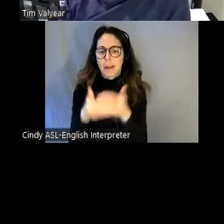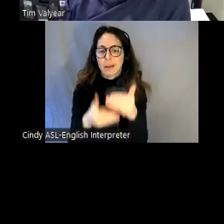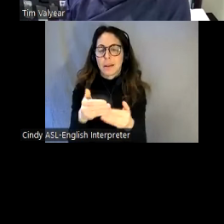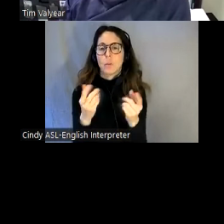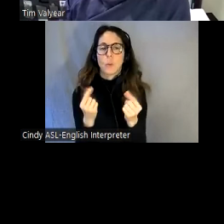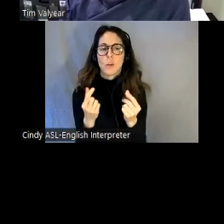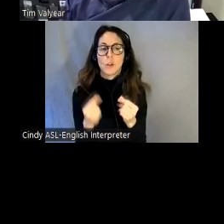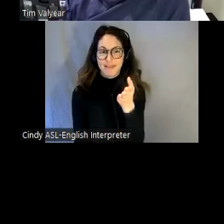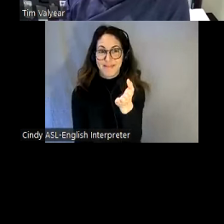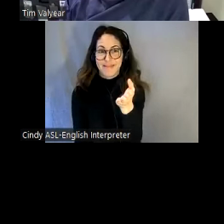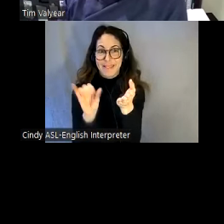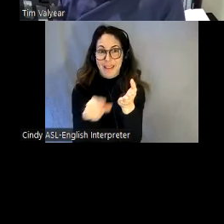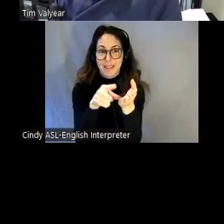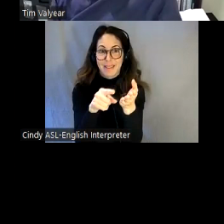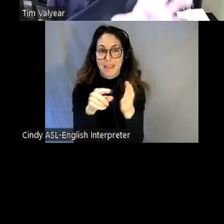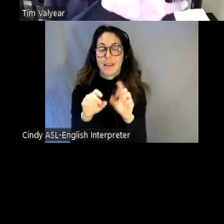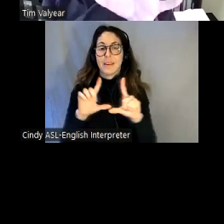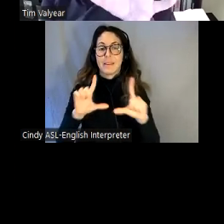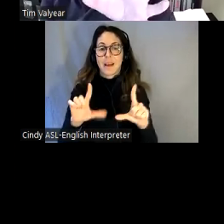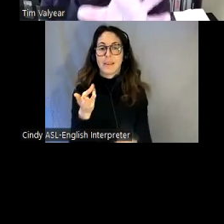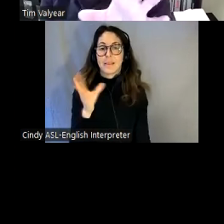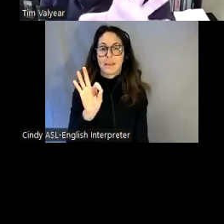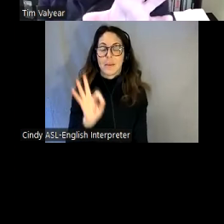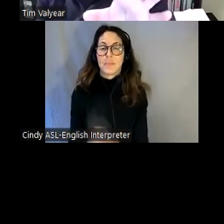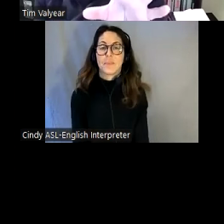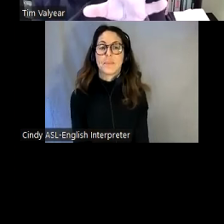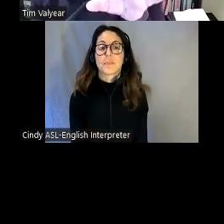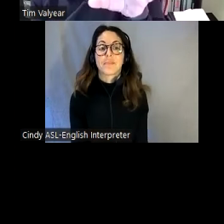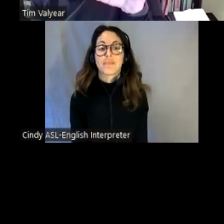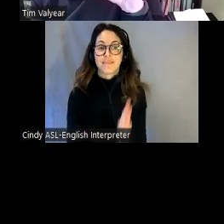come into close contact with somebody link on slide 68.